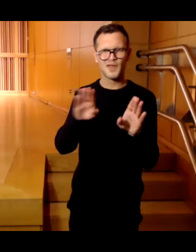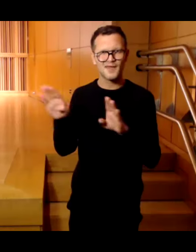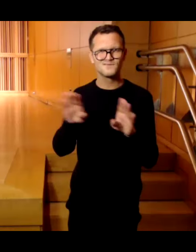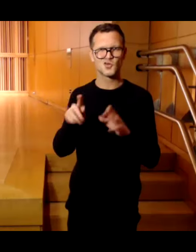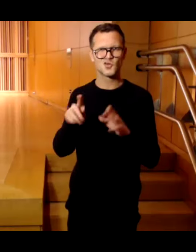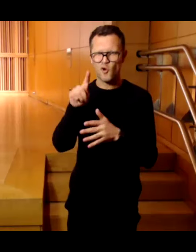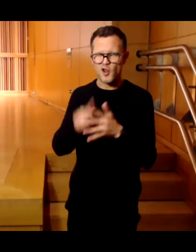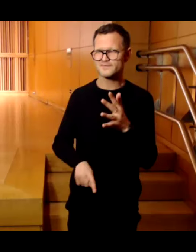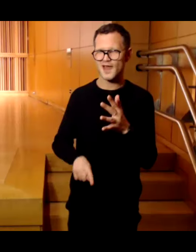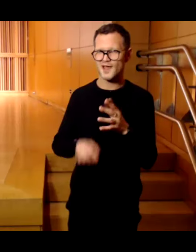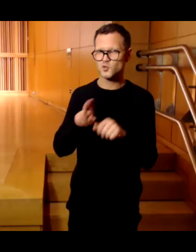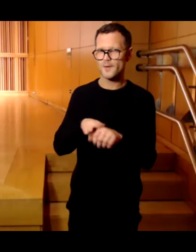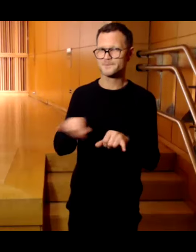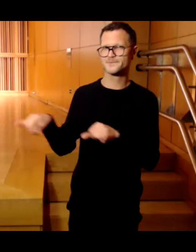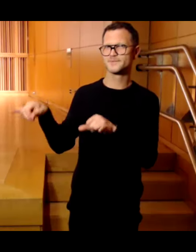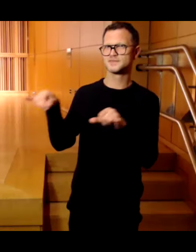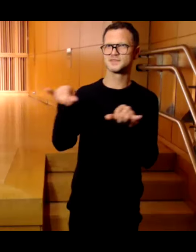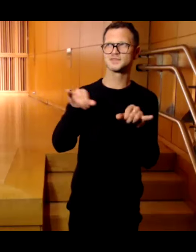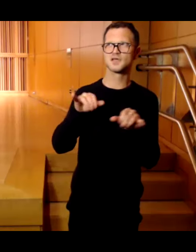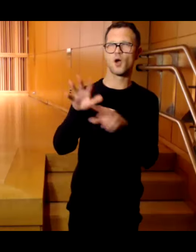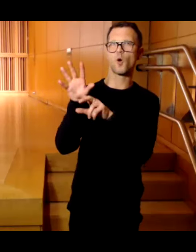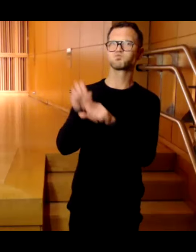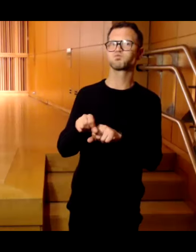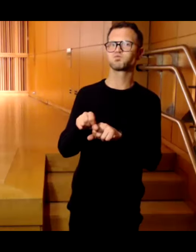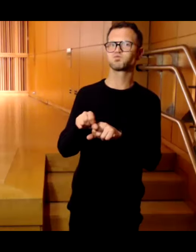Our culture continually tells us which lines can and cannot be crossed.